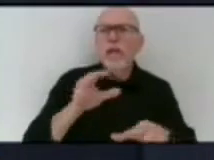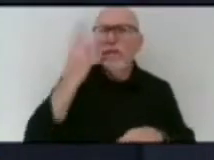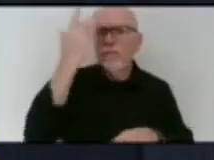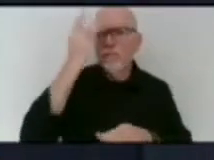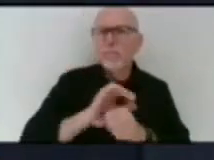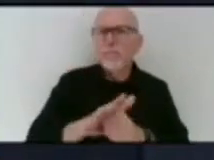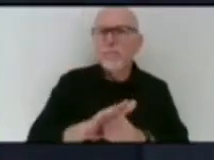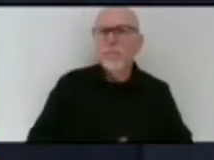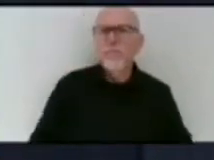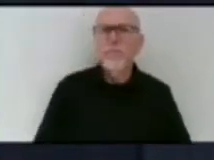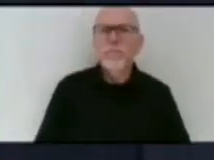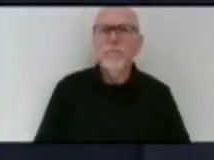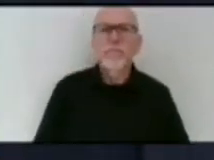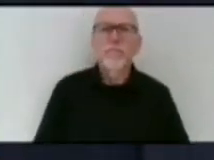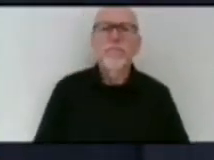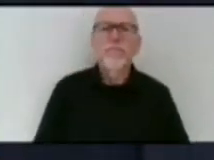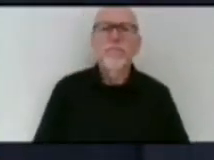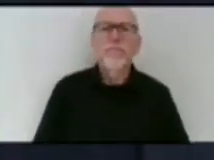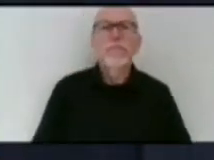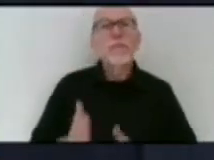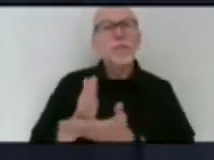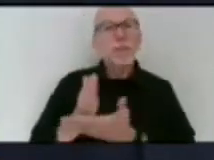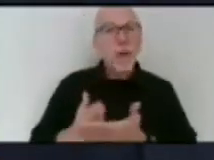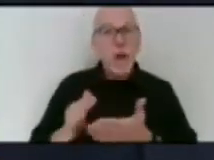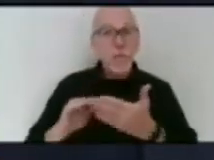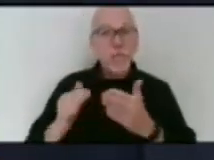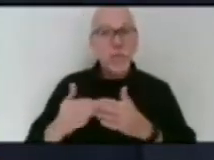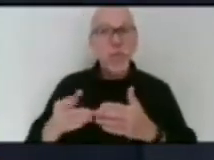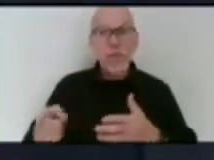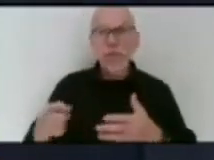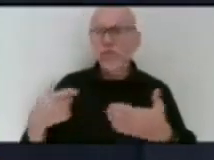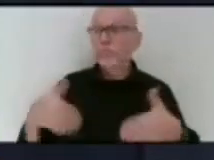Some communities have done just that. They've taken various actions,